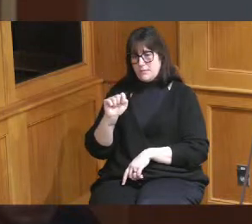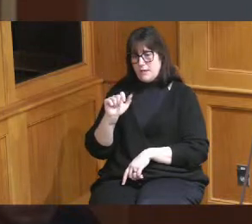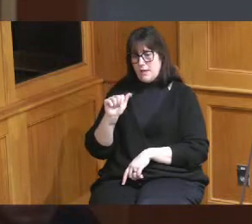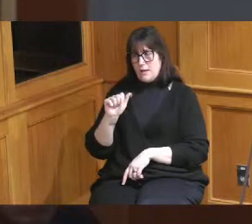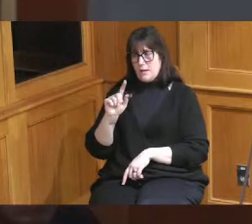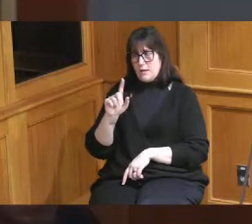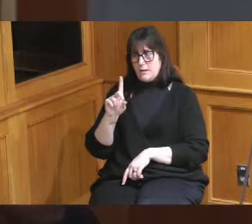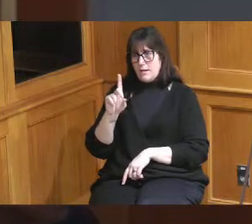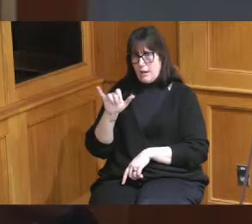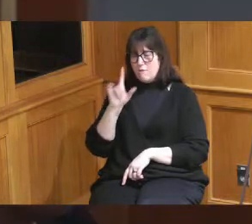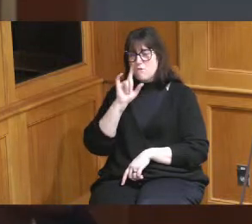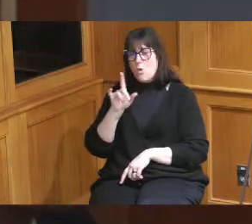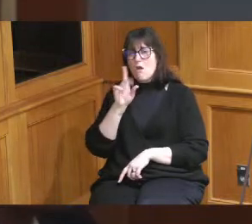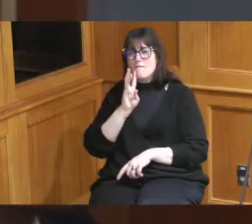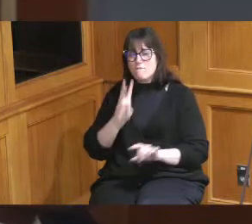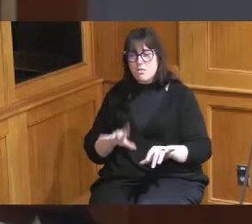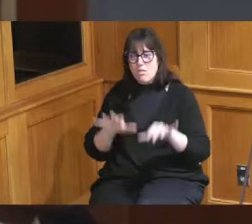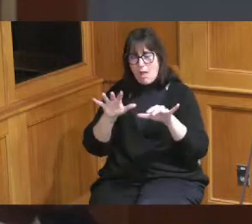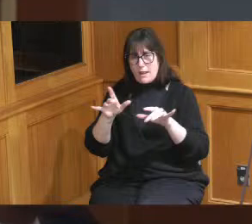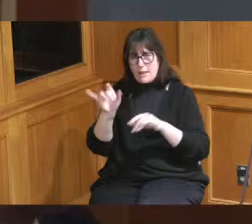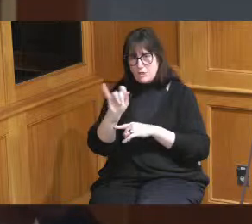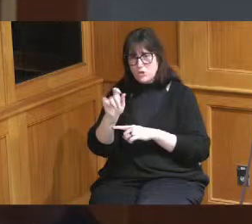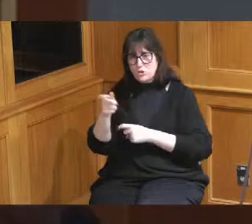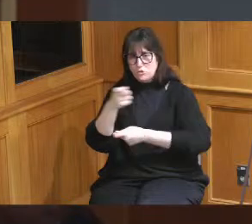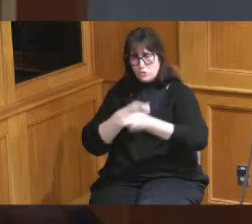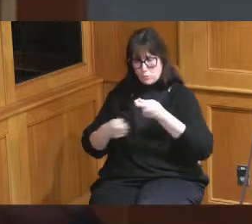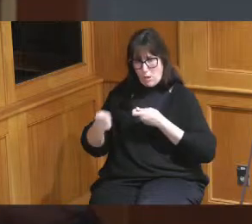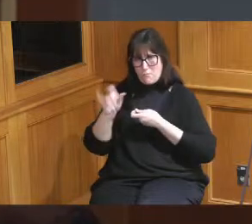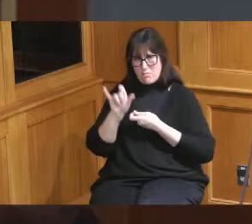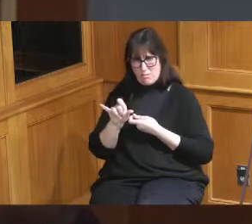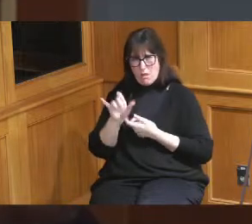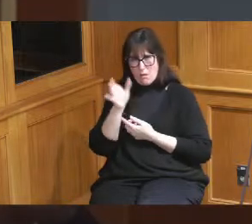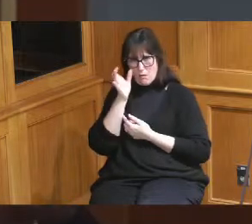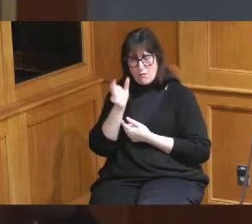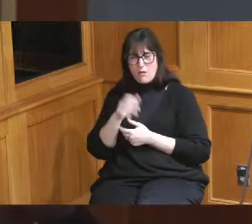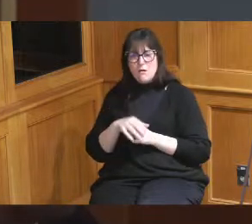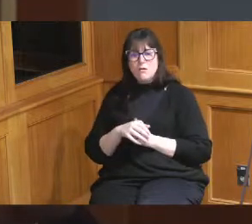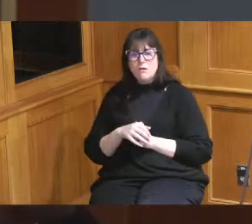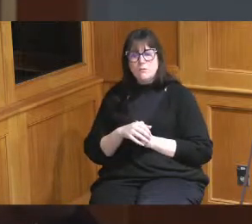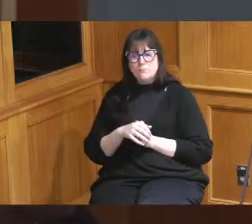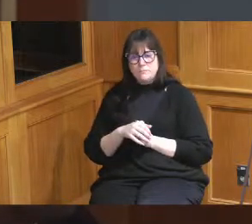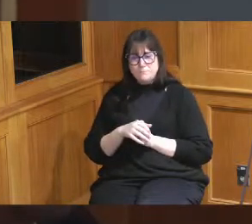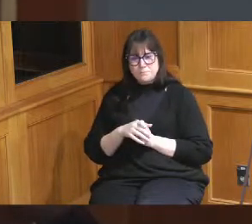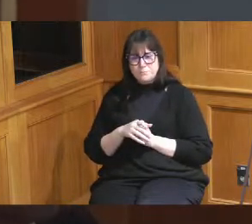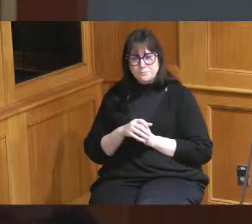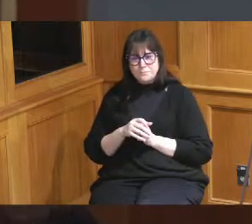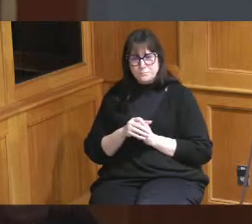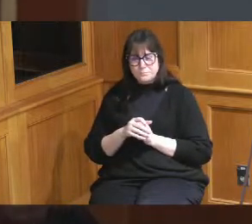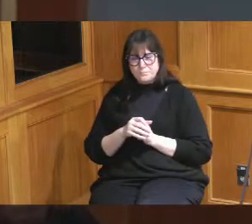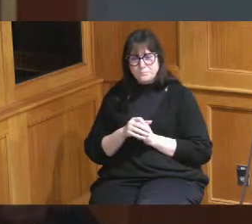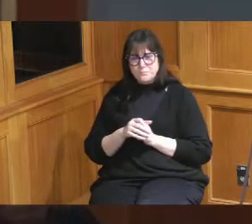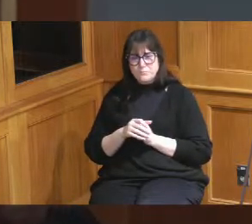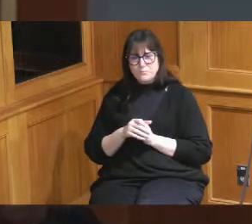response to that query I'm pulling together some numbers so historically across the United States